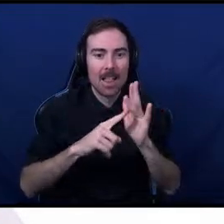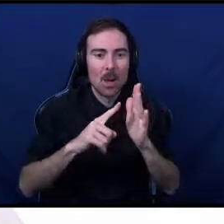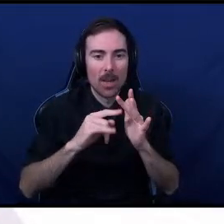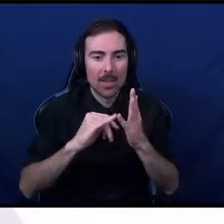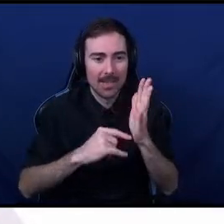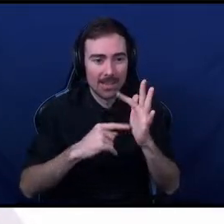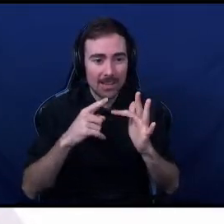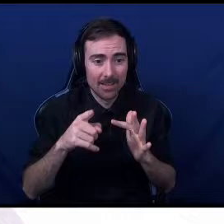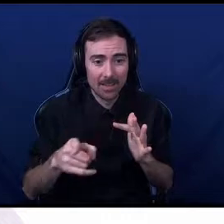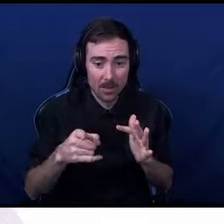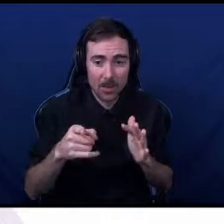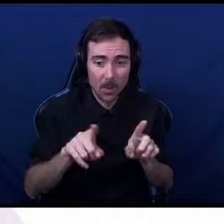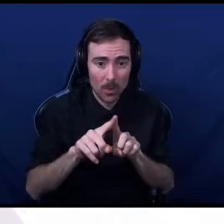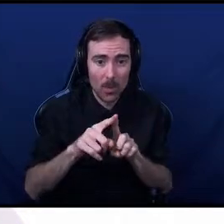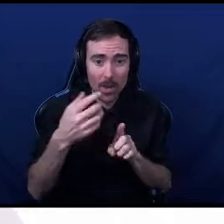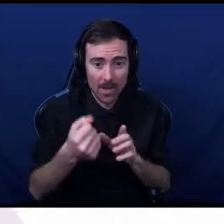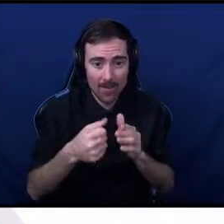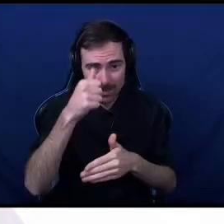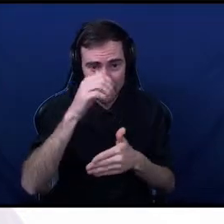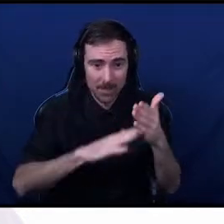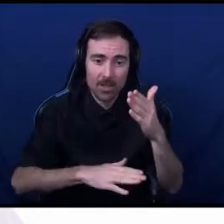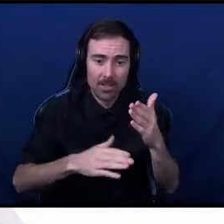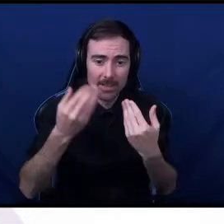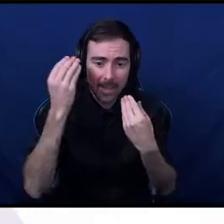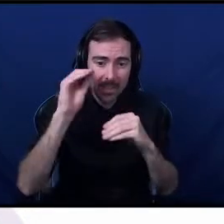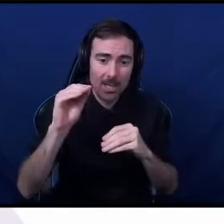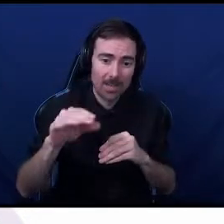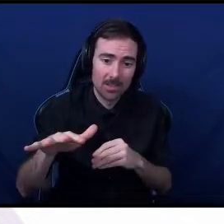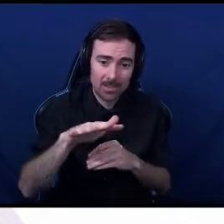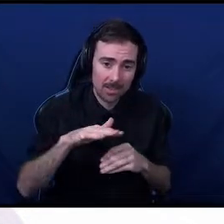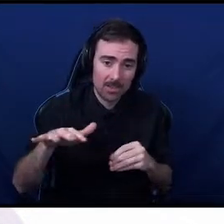experience into in the education sector, but also advert design, and just